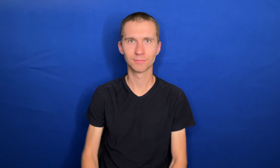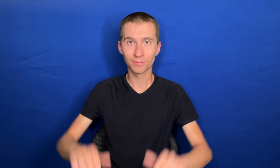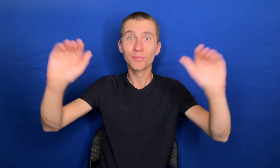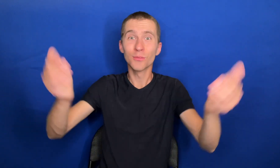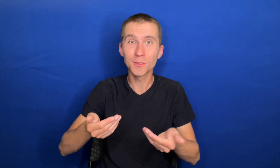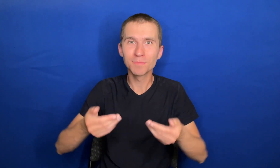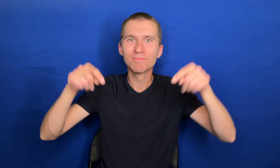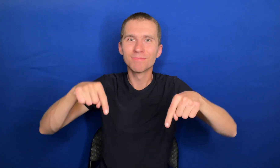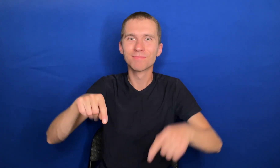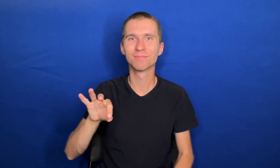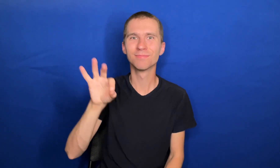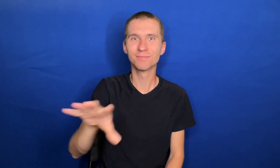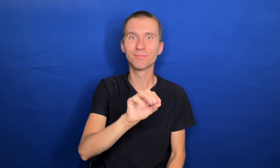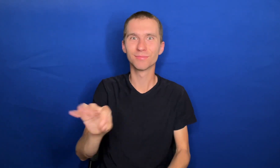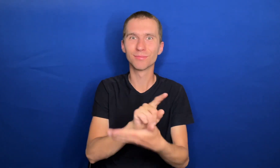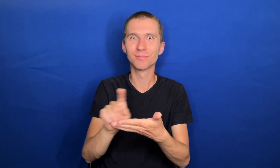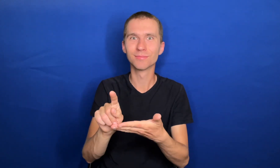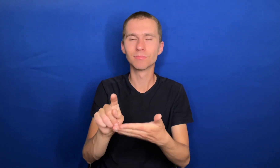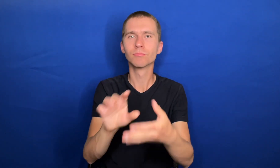Welcome to the Tip of the Week!